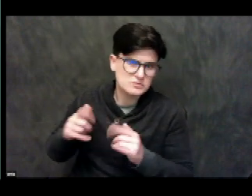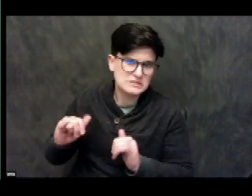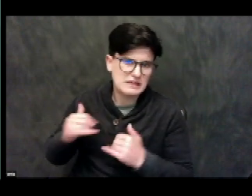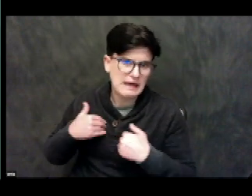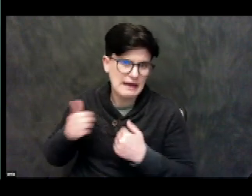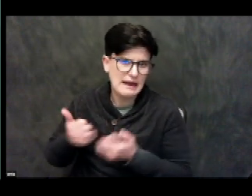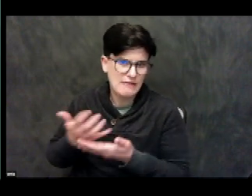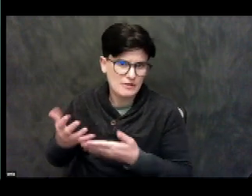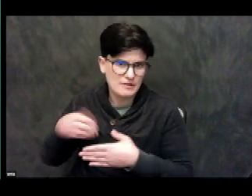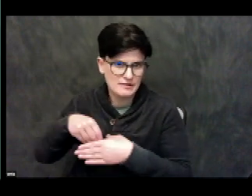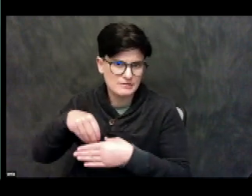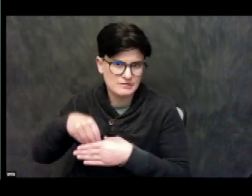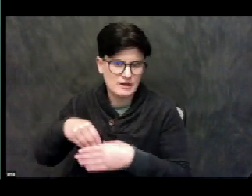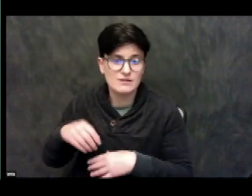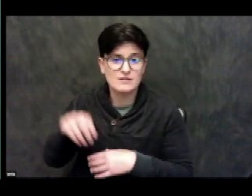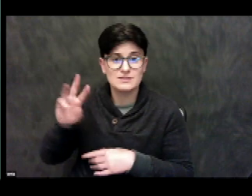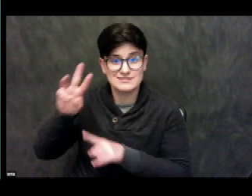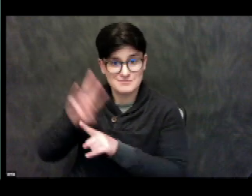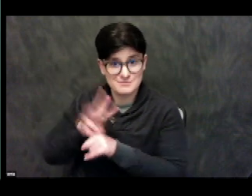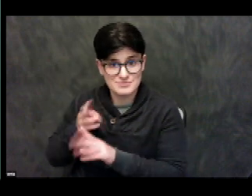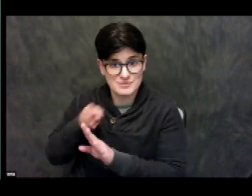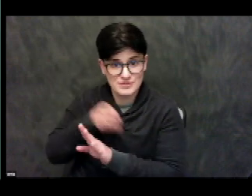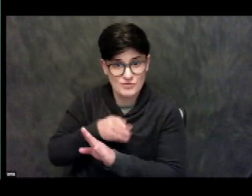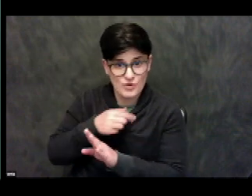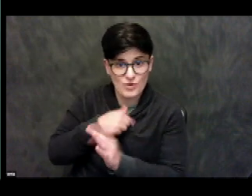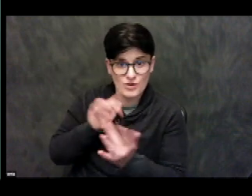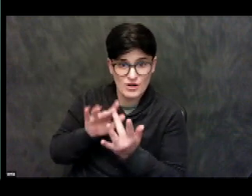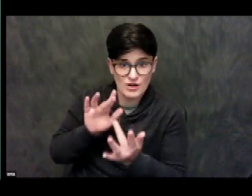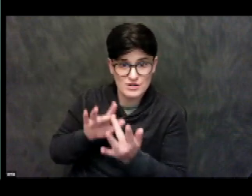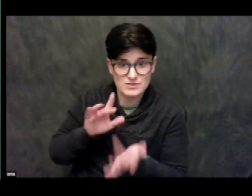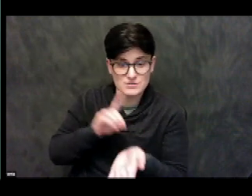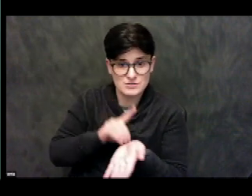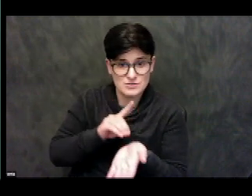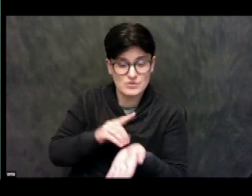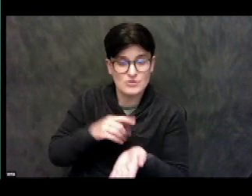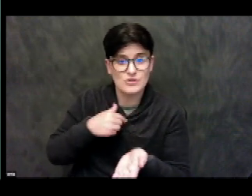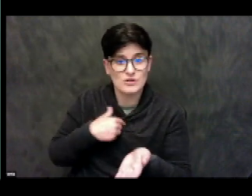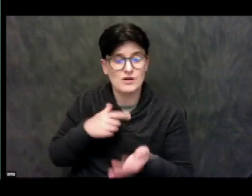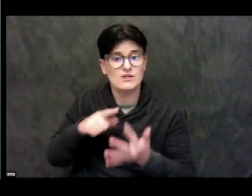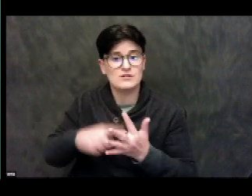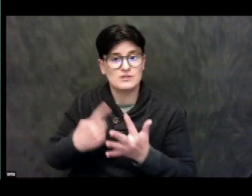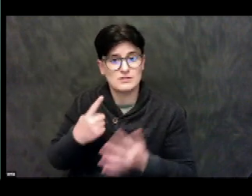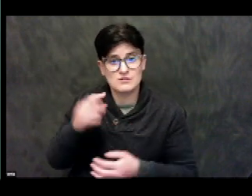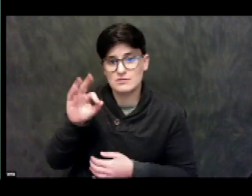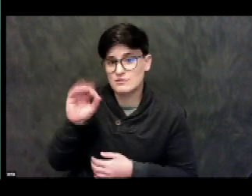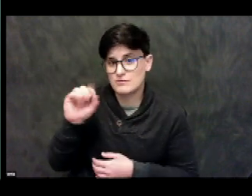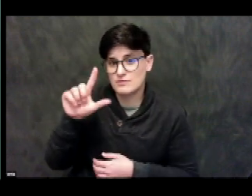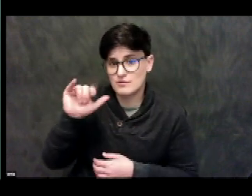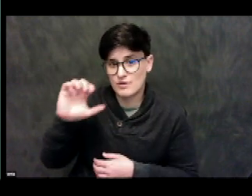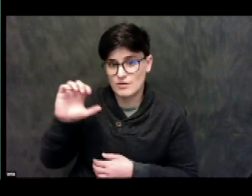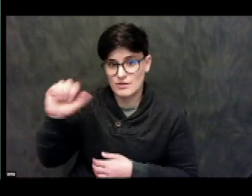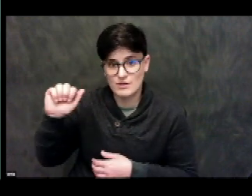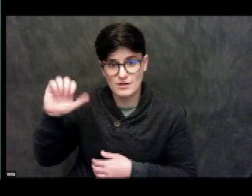like I said, I contacted my Dr. I got started on the folic acid again because I did not want to take any chances with that.